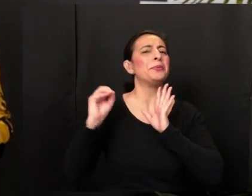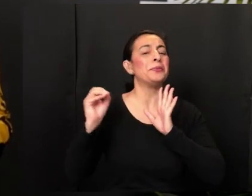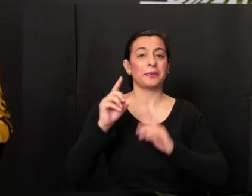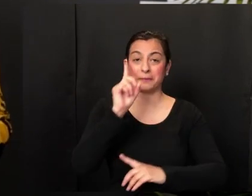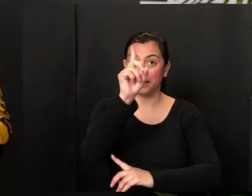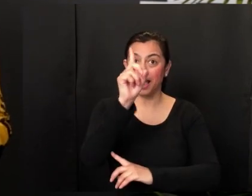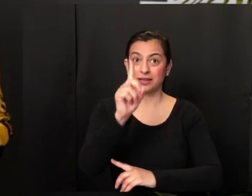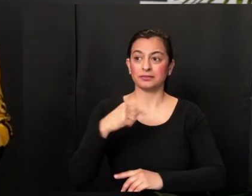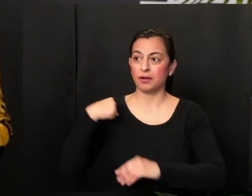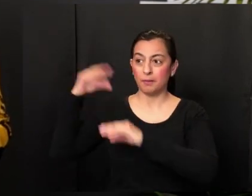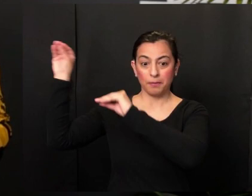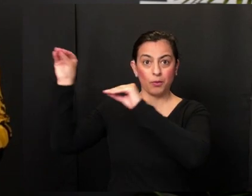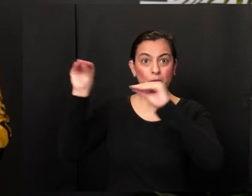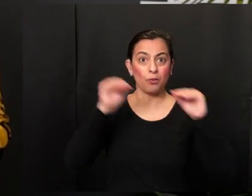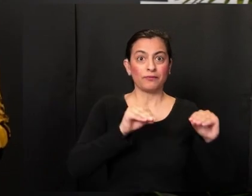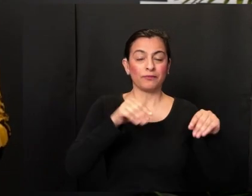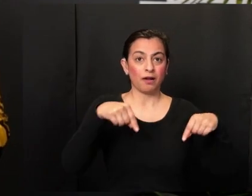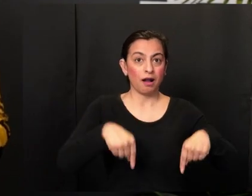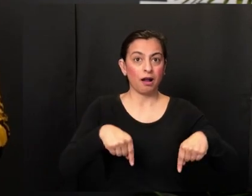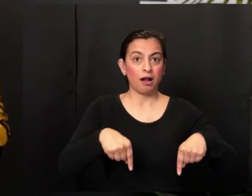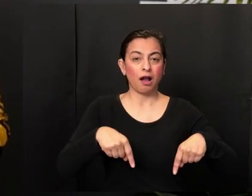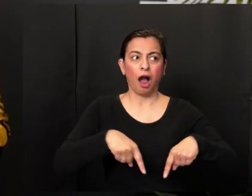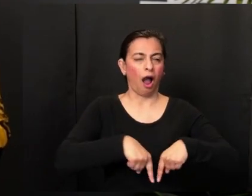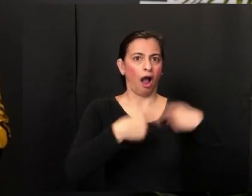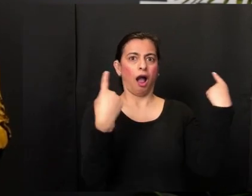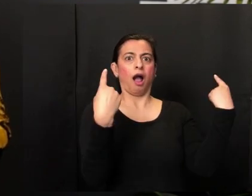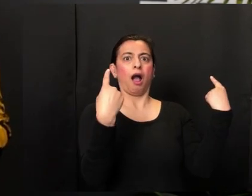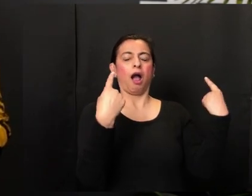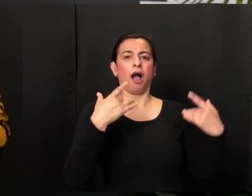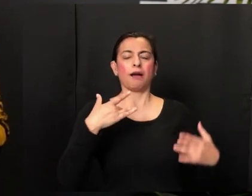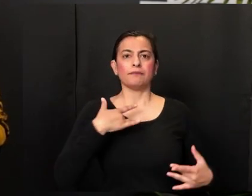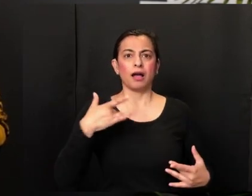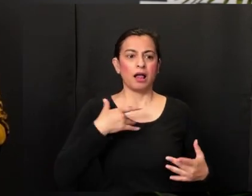and I quickly learned that disability, inclusion, and accessibility